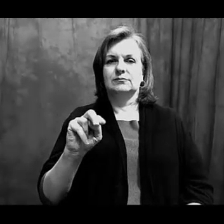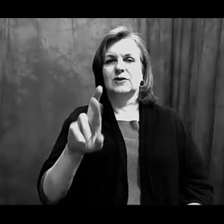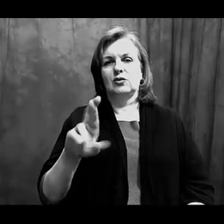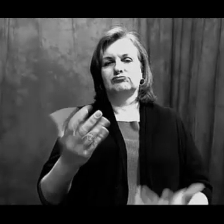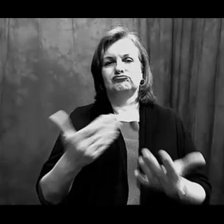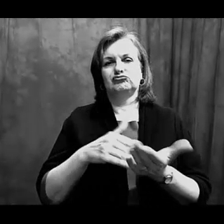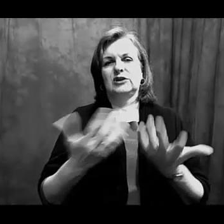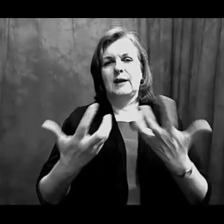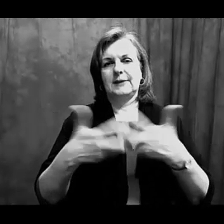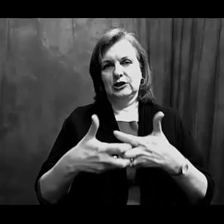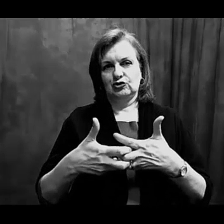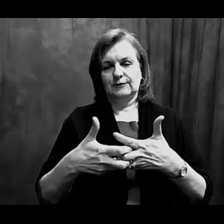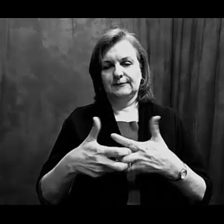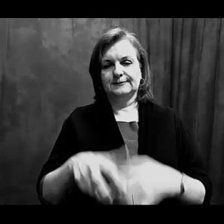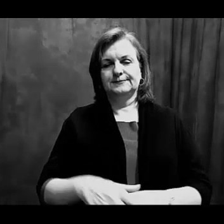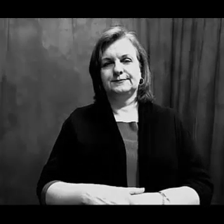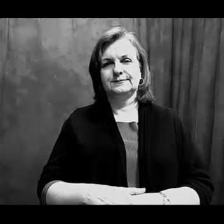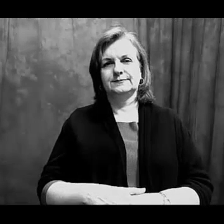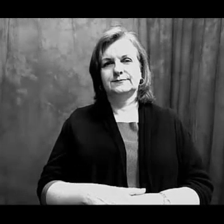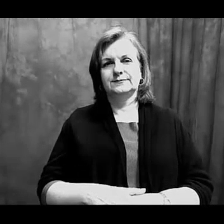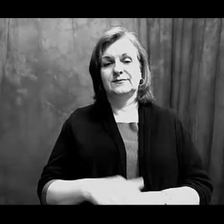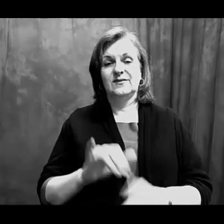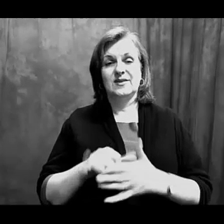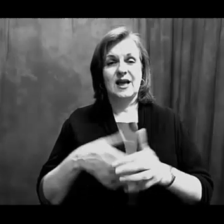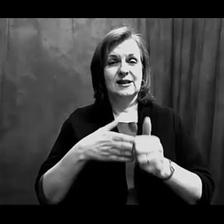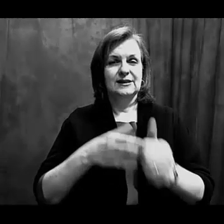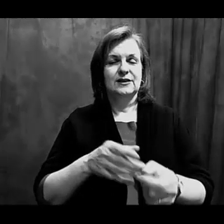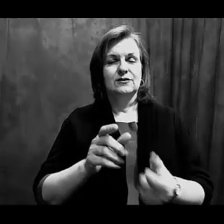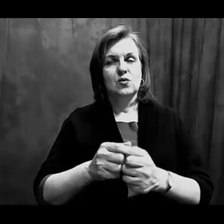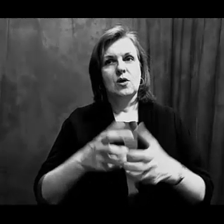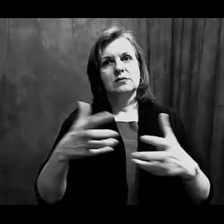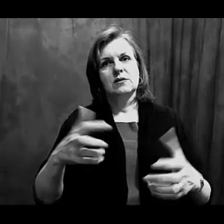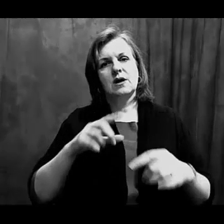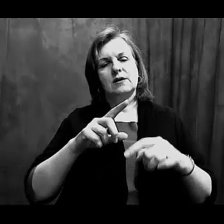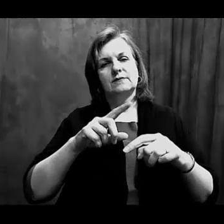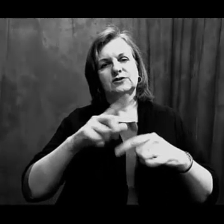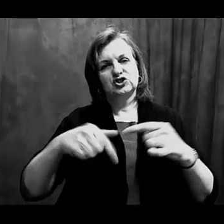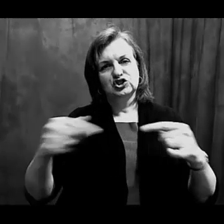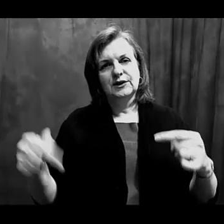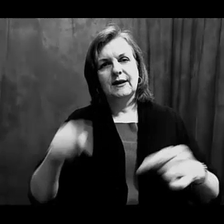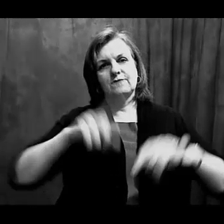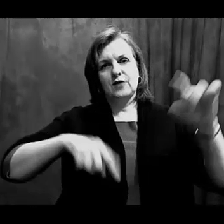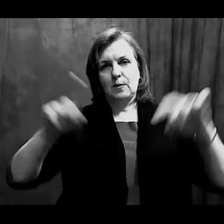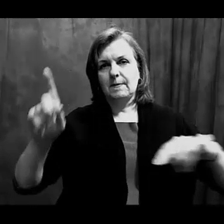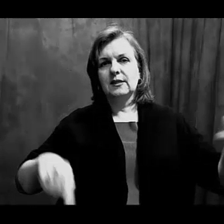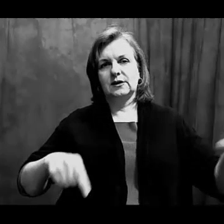this leads to higher levels of genetic variability